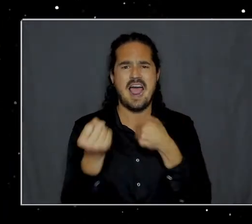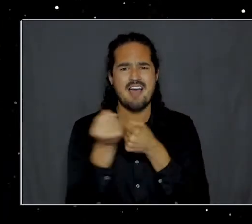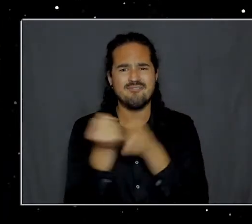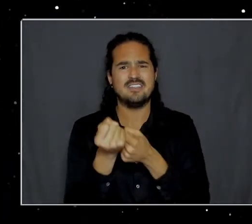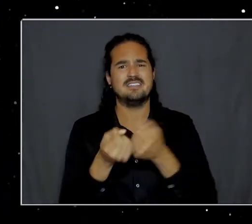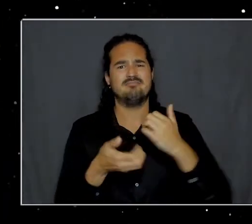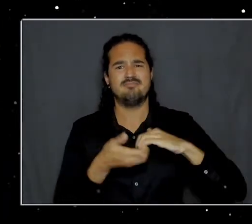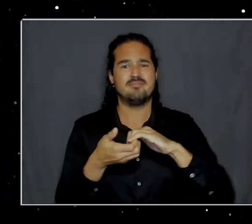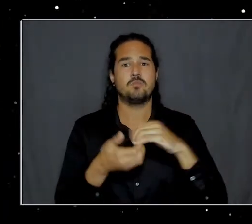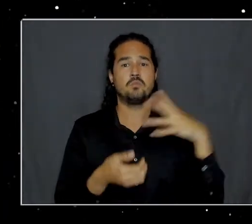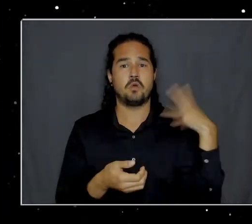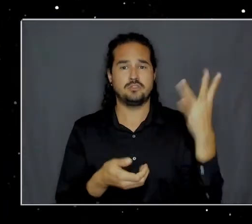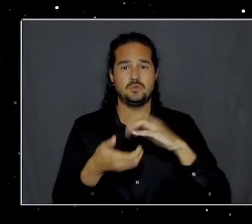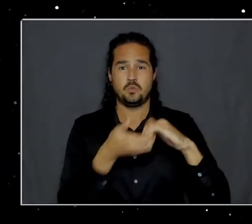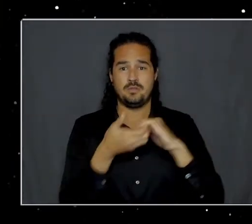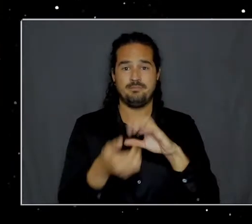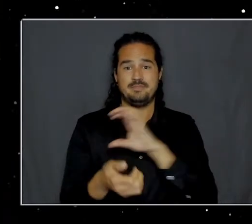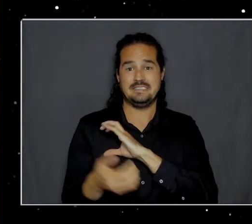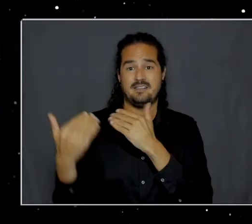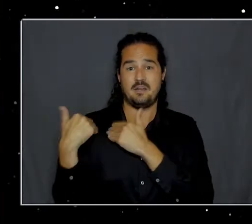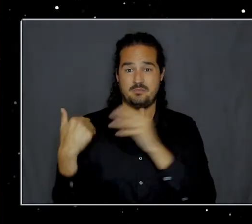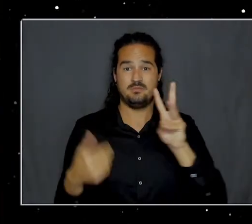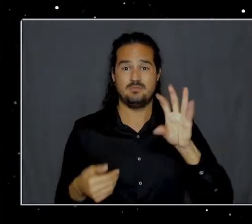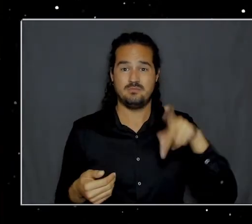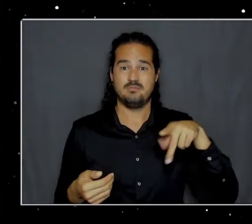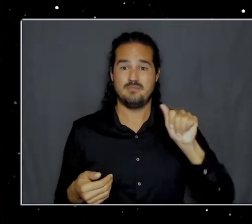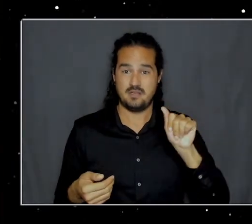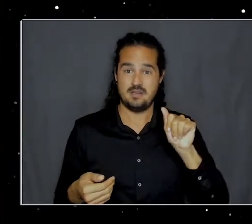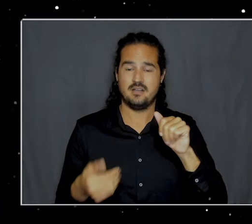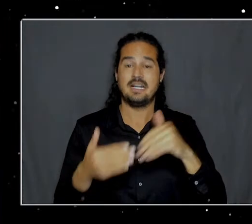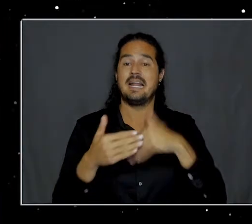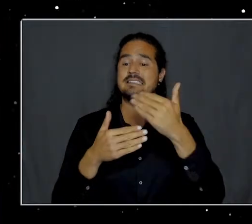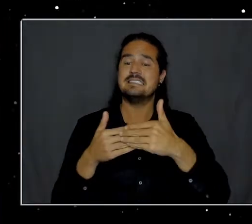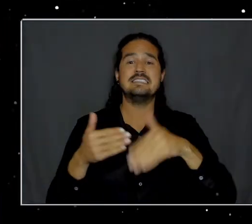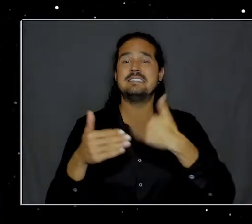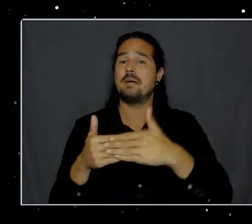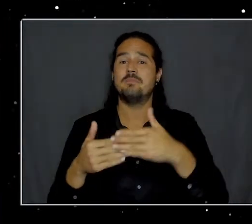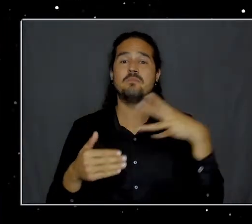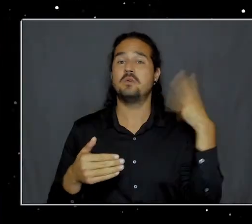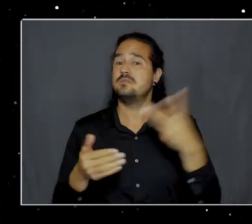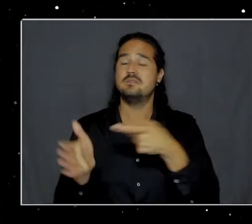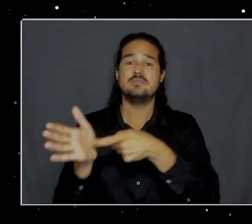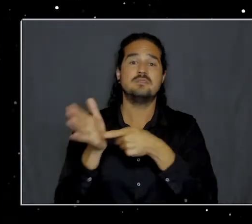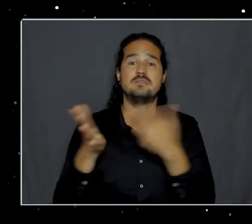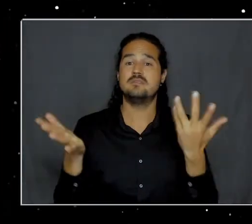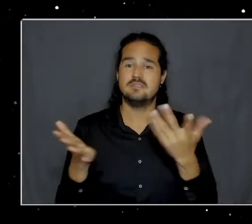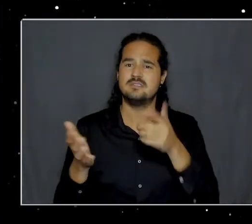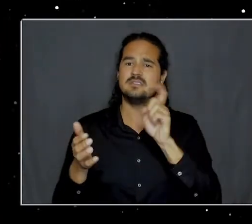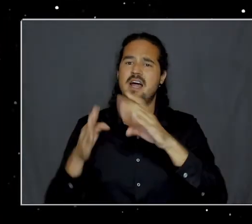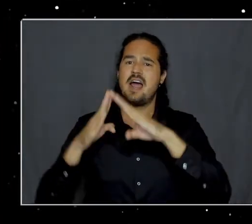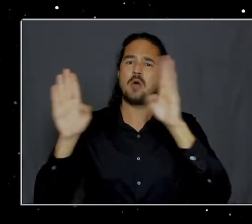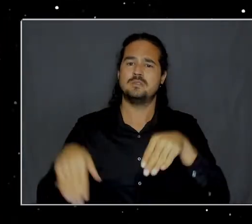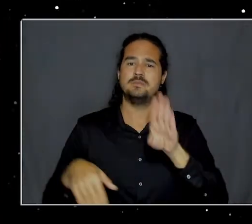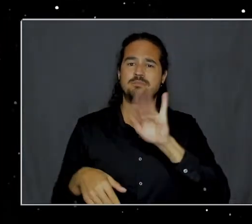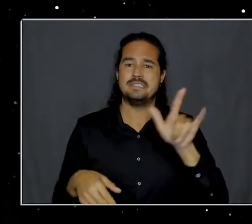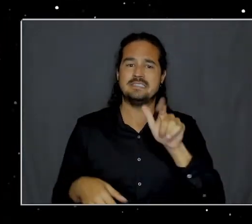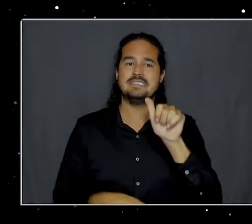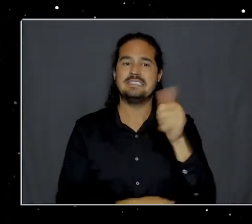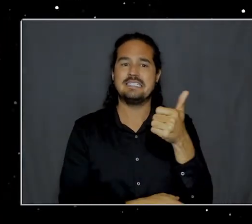SAY THE NAME CECIL LACY JR. SAY THE NAME STONECHILD CHIEFSTICK. STONEY IS THE FATHER TO FOUR OF